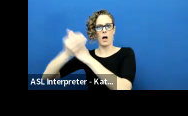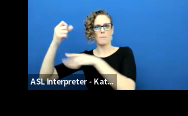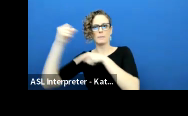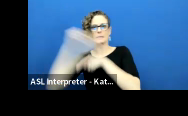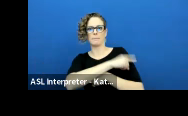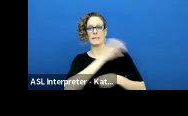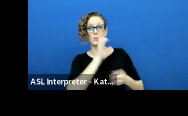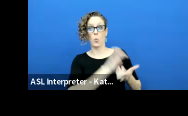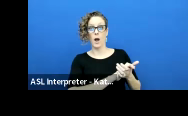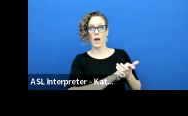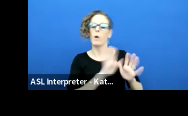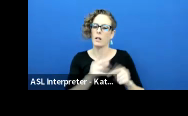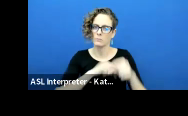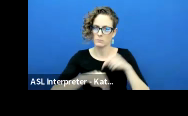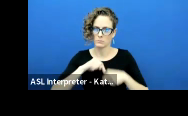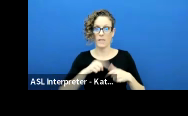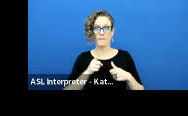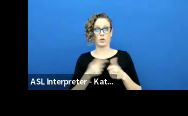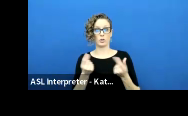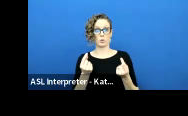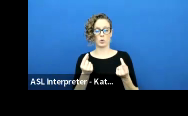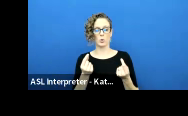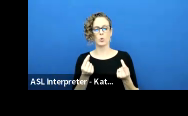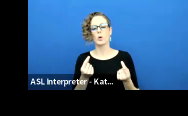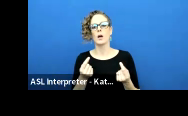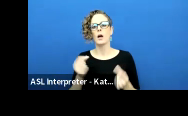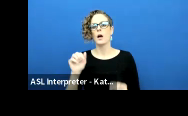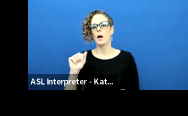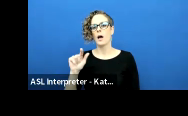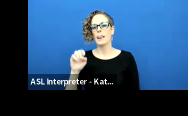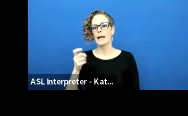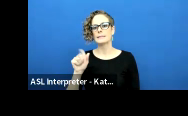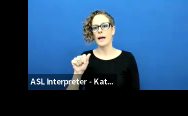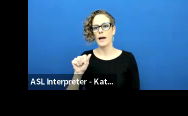oh well first that's the first thing we do is we we have Alexa kind of get louder and louder say